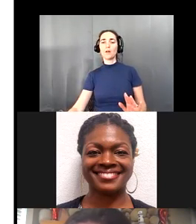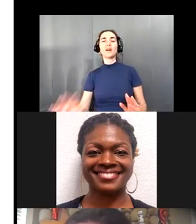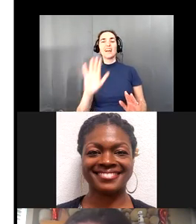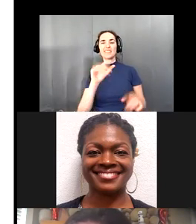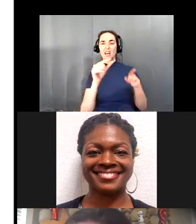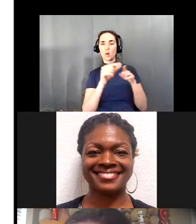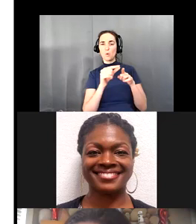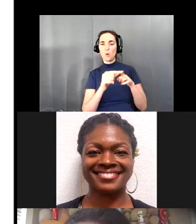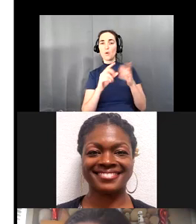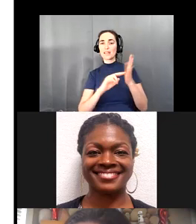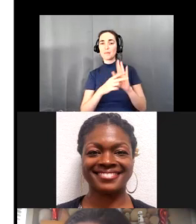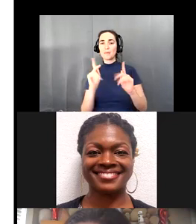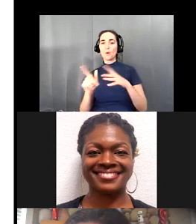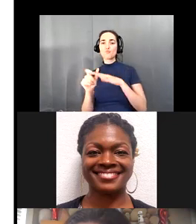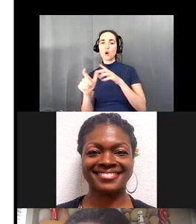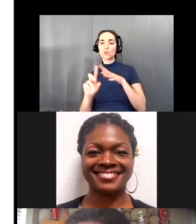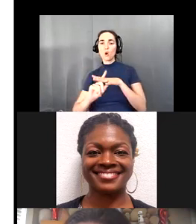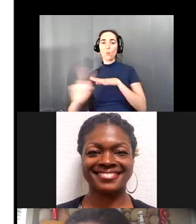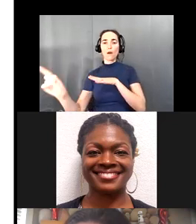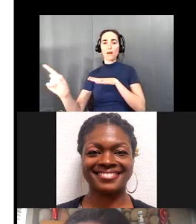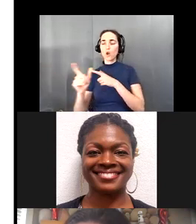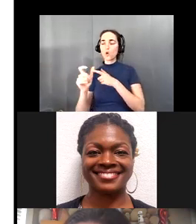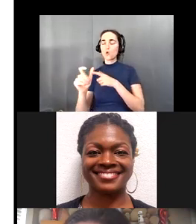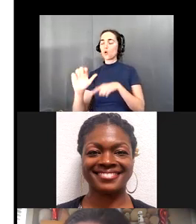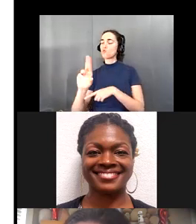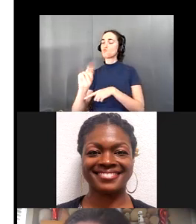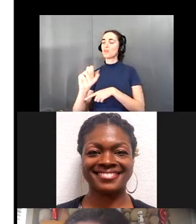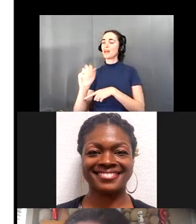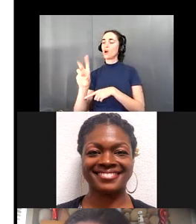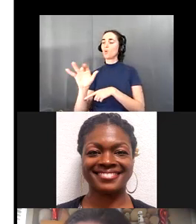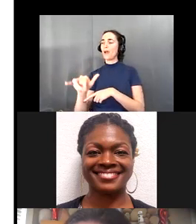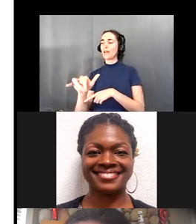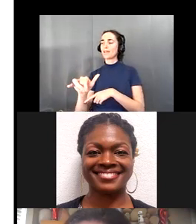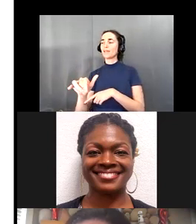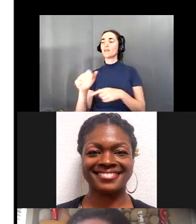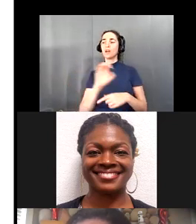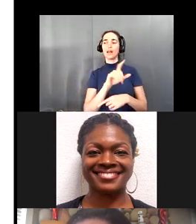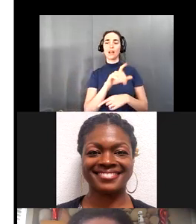16:26:32 So, like I guess maybe when you're talking about elopement yeah so yeah so a